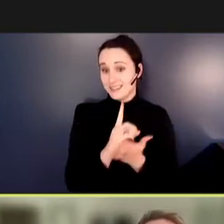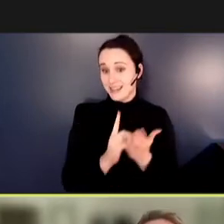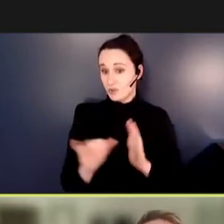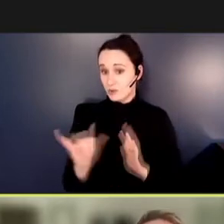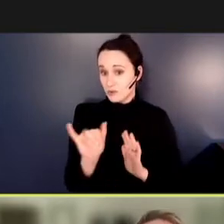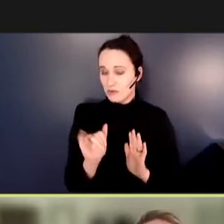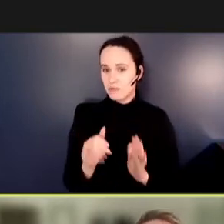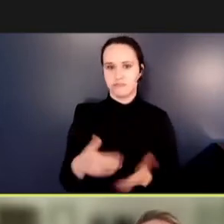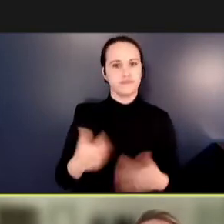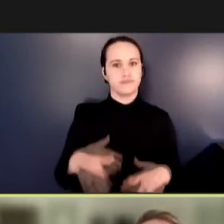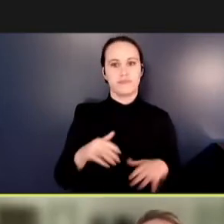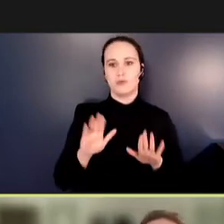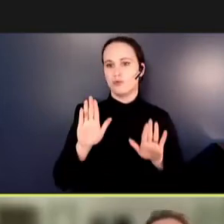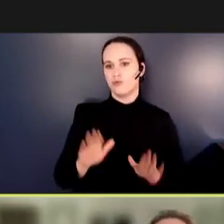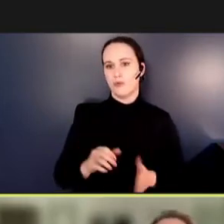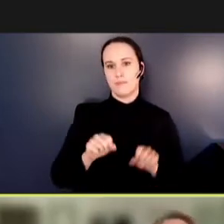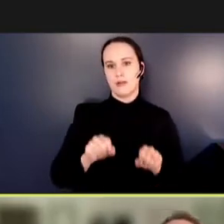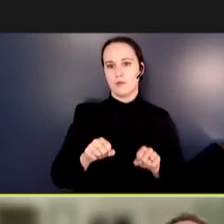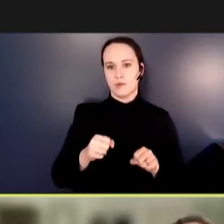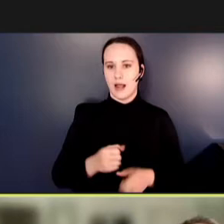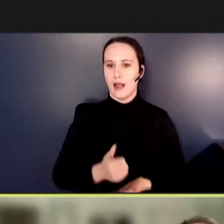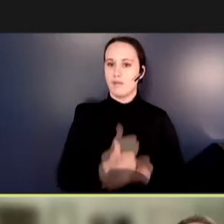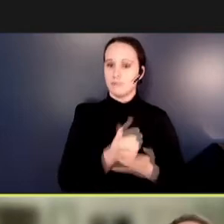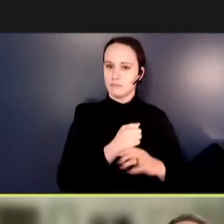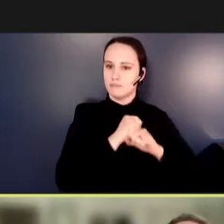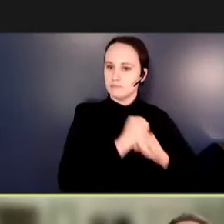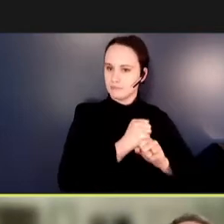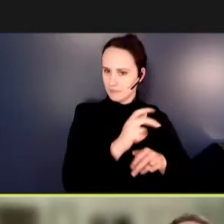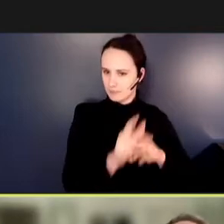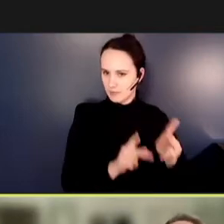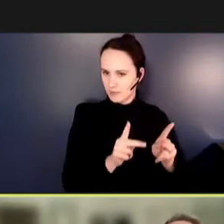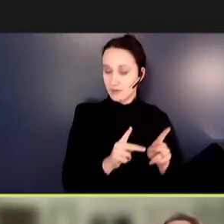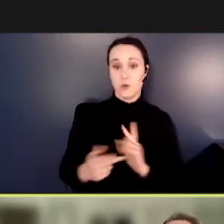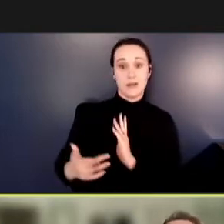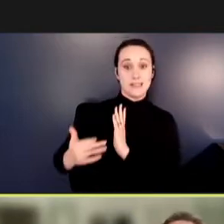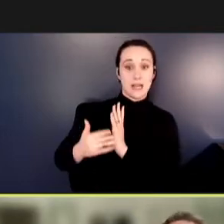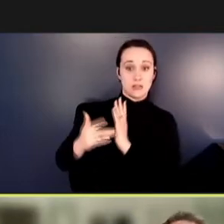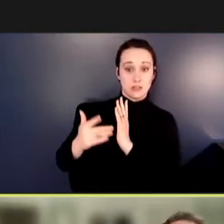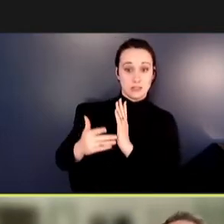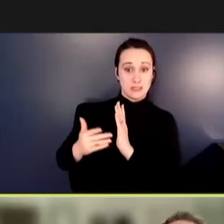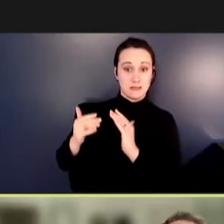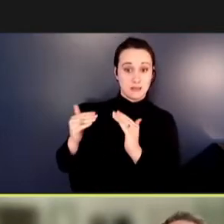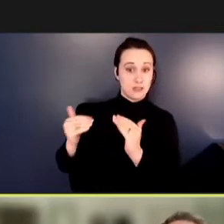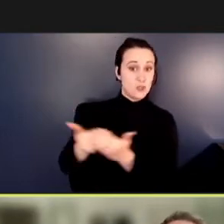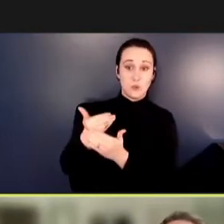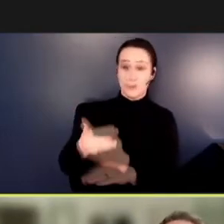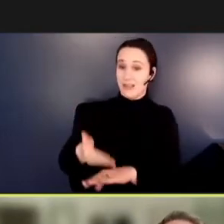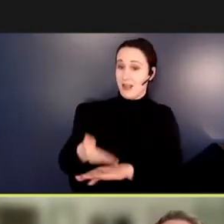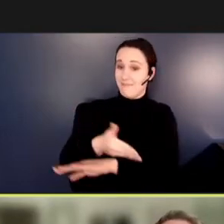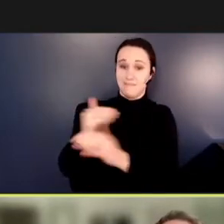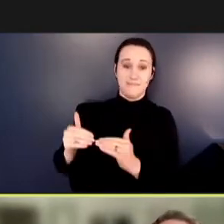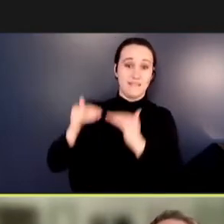of protecting individuals. So, technological advances often are the drivers of ability to